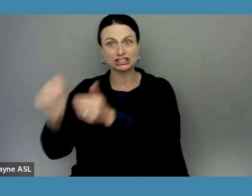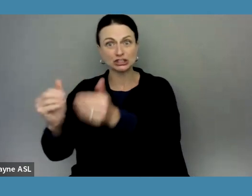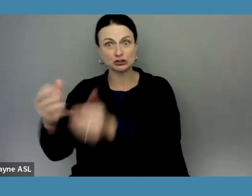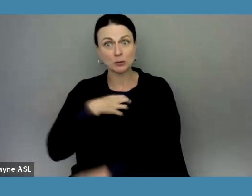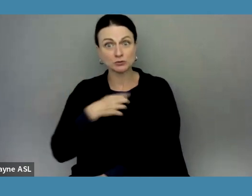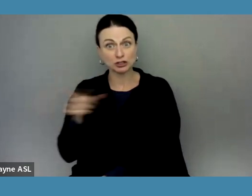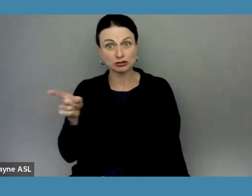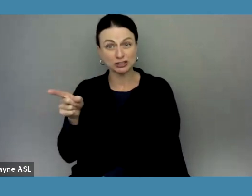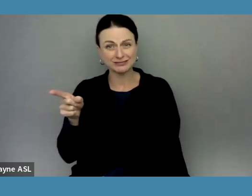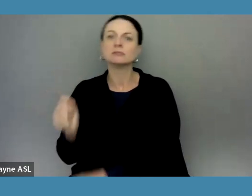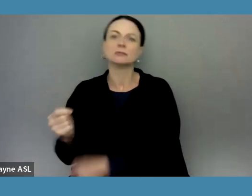and that should bring it up.